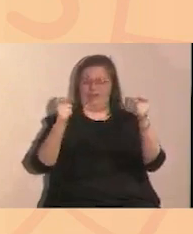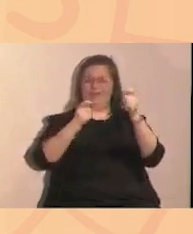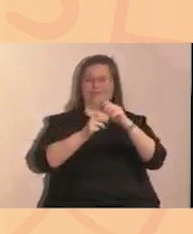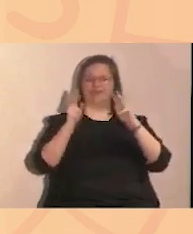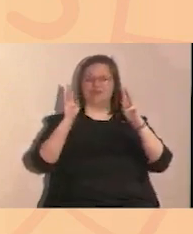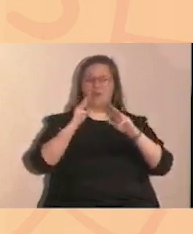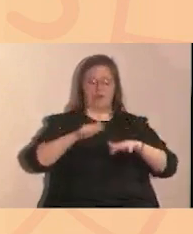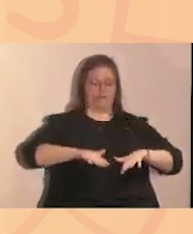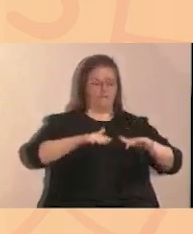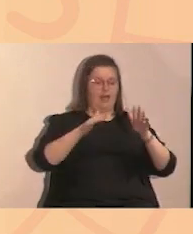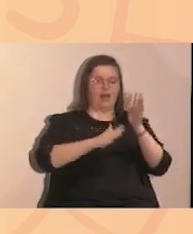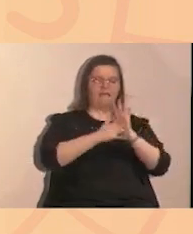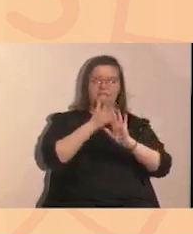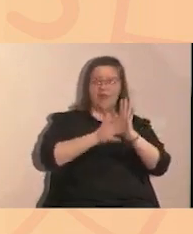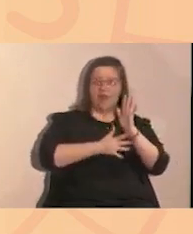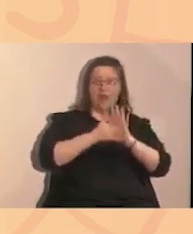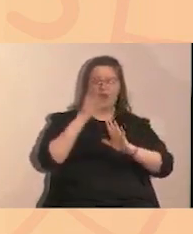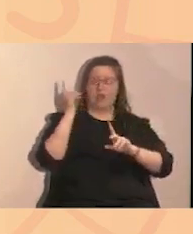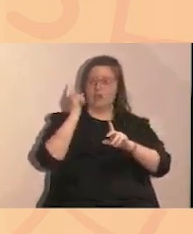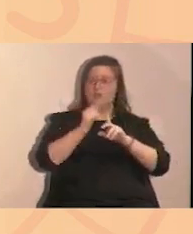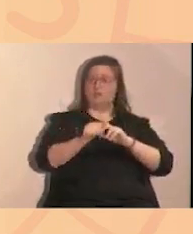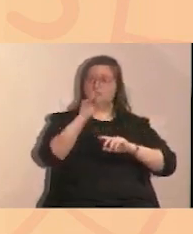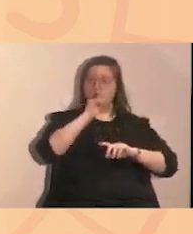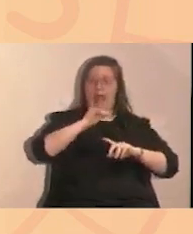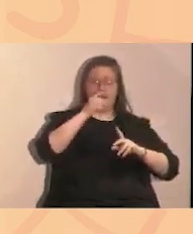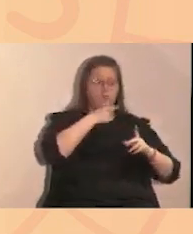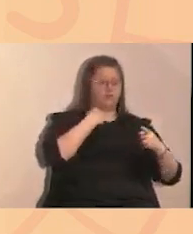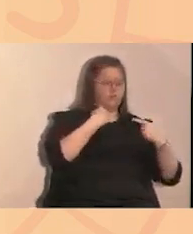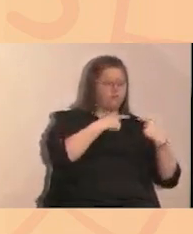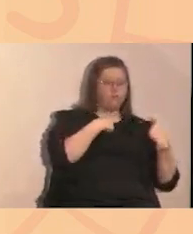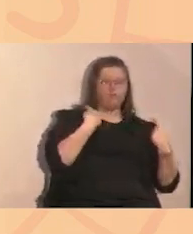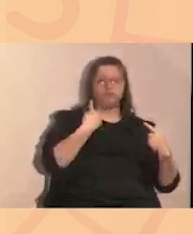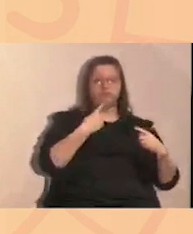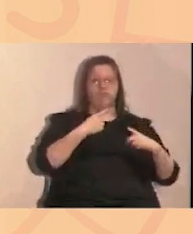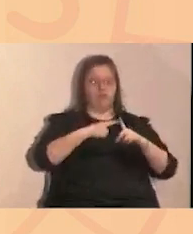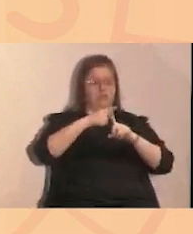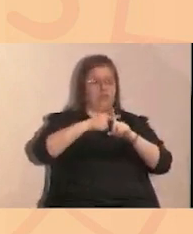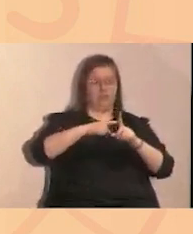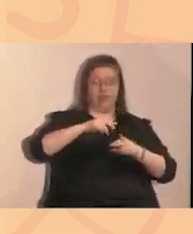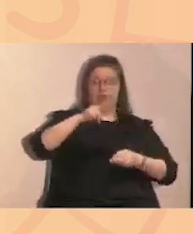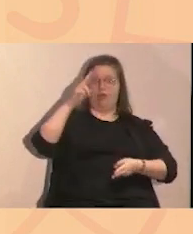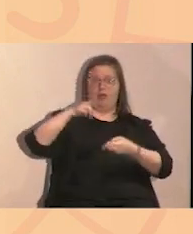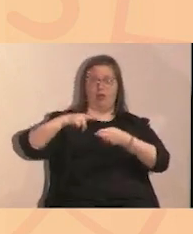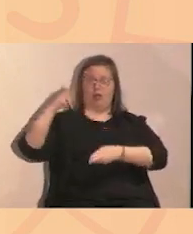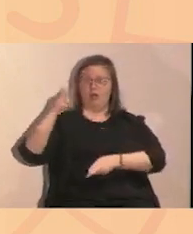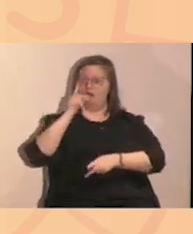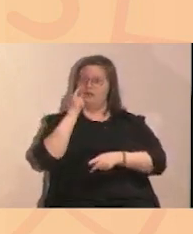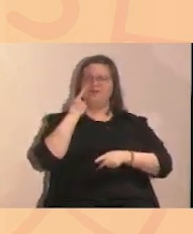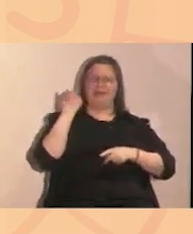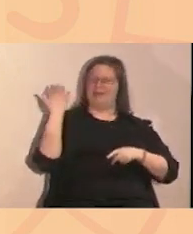flood and fire, rapid endangerment of species, rising temperatures, all of which can be seen in our recent history here in Australia.